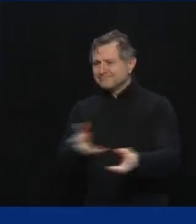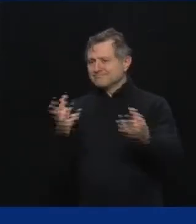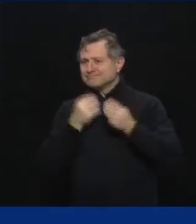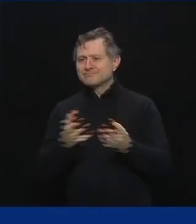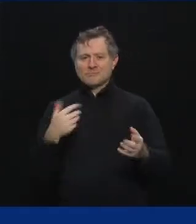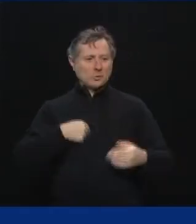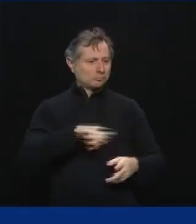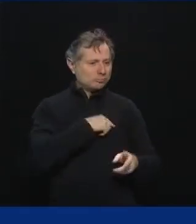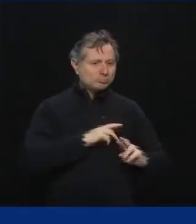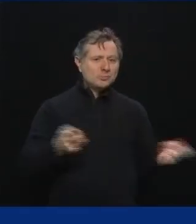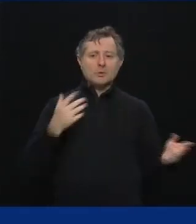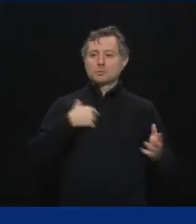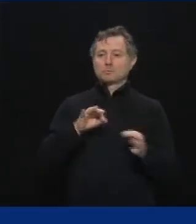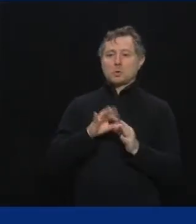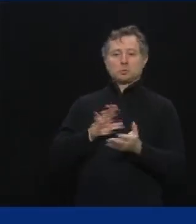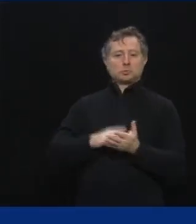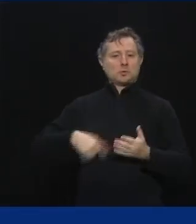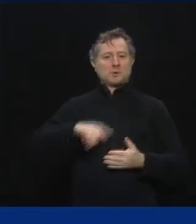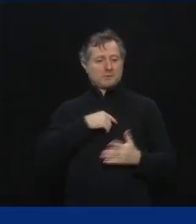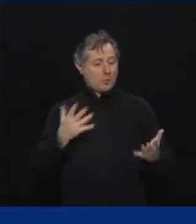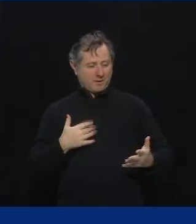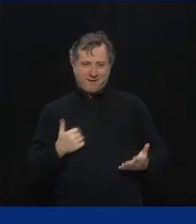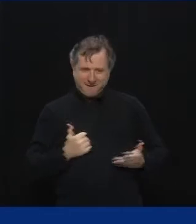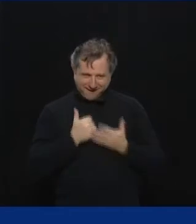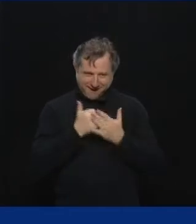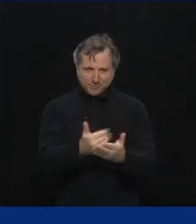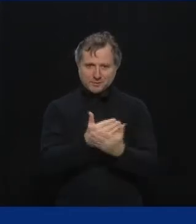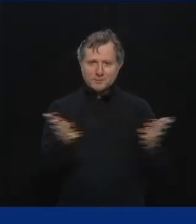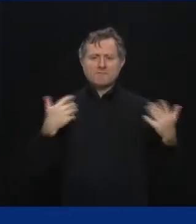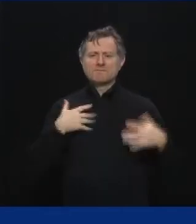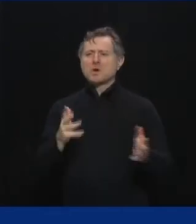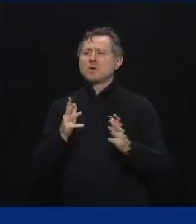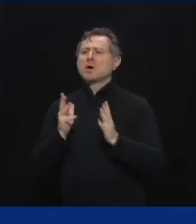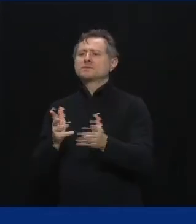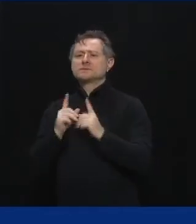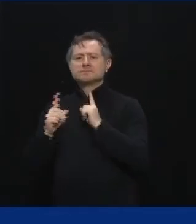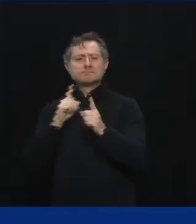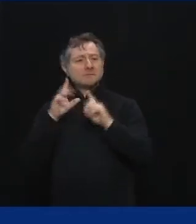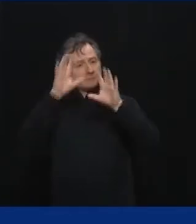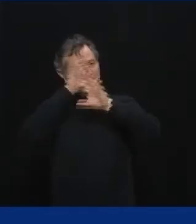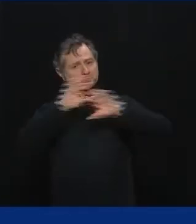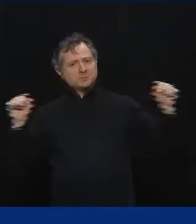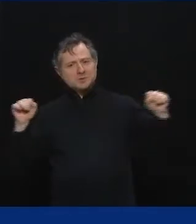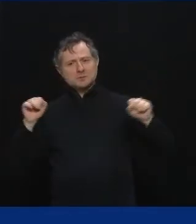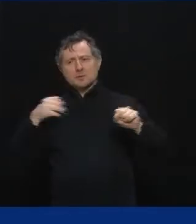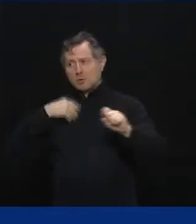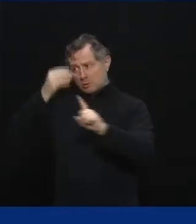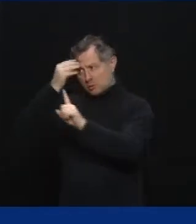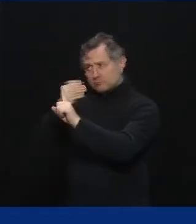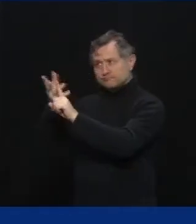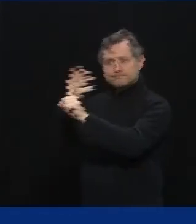WE ARE CONNECTING SCHOOLS TO OUTREACH, EDUCATION MATERIALS, THE IT'S ALL OUT THERE RIGHT NOW. WE ARE GETTING READY FOR THIS. BUT I WANT THE SCHOOLS TO KNOW THAT WE ARE HERE TO HELP.